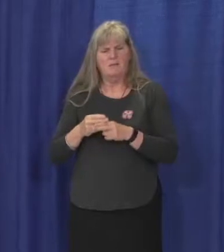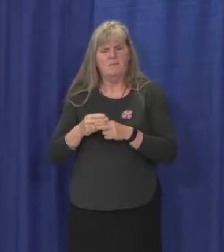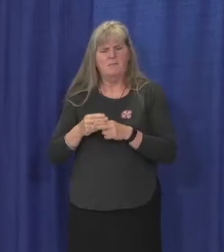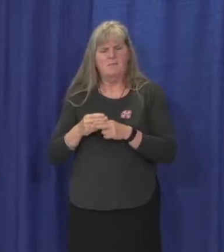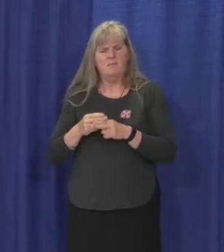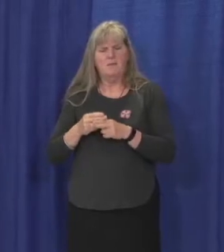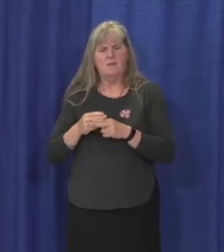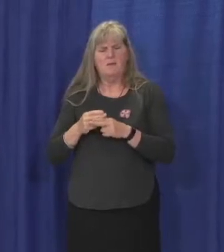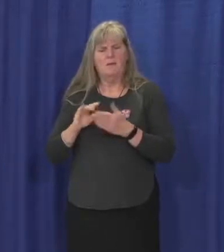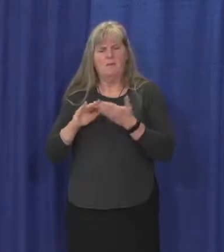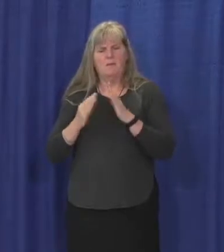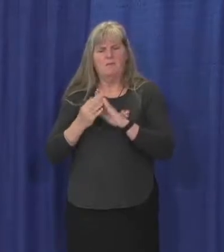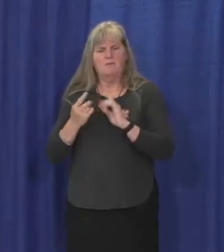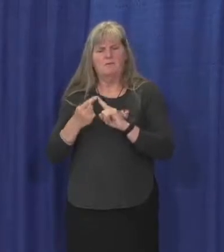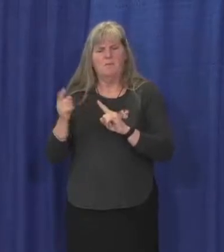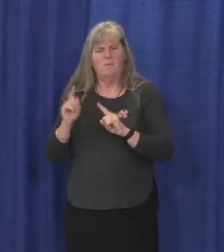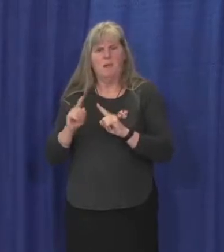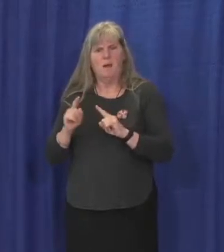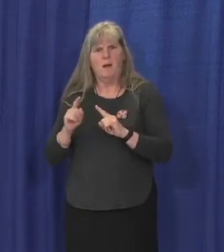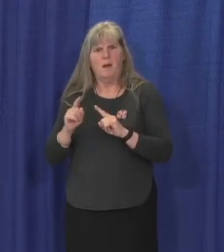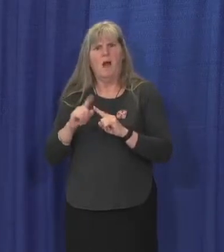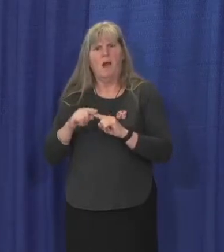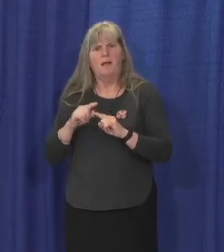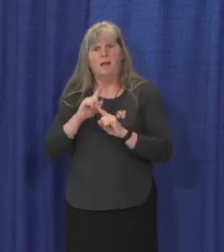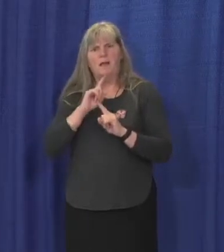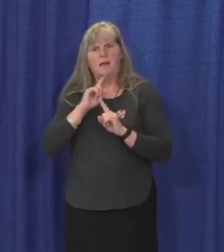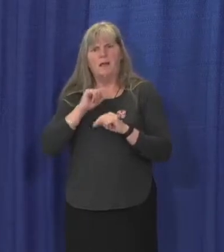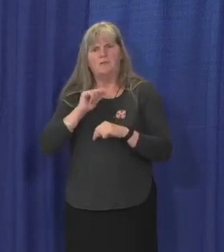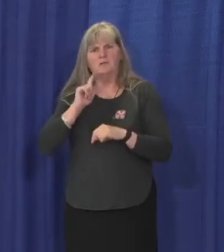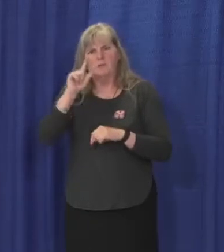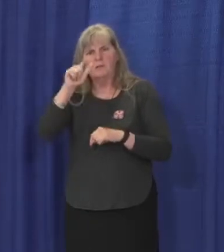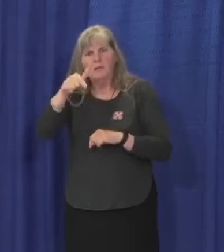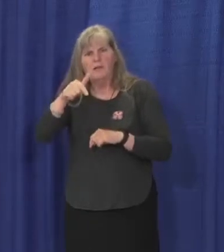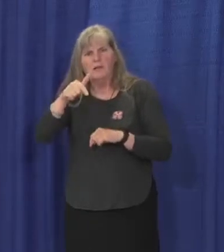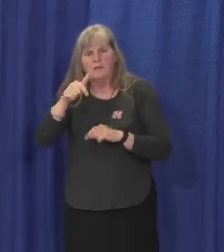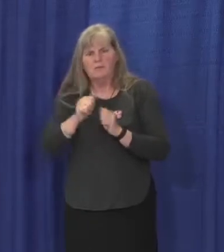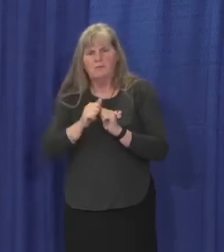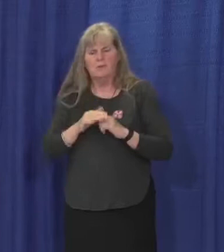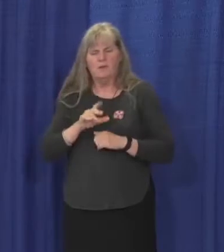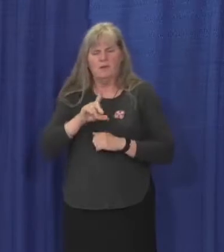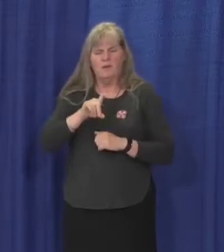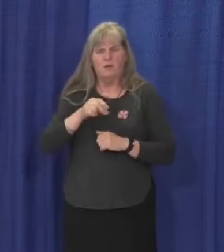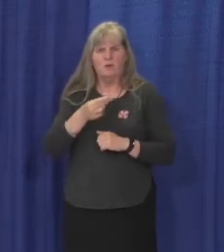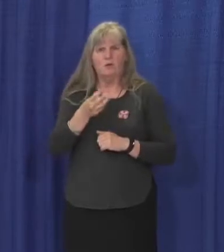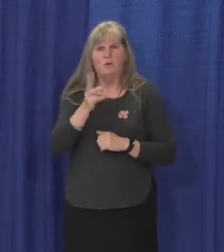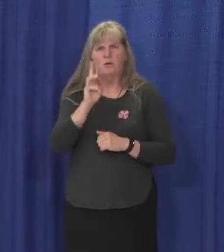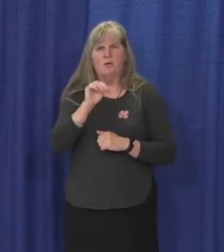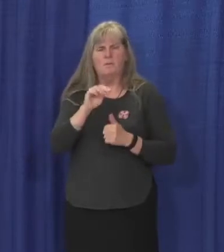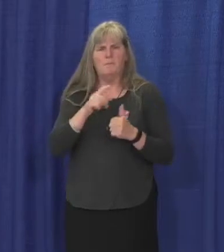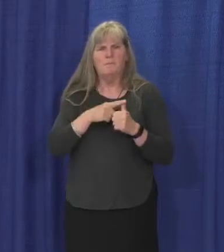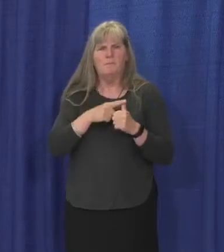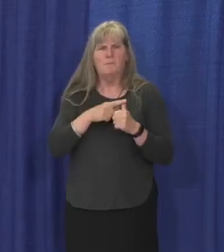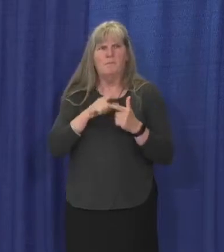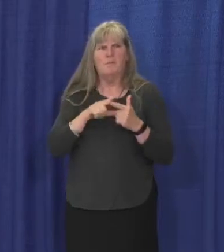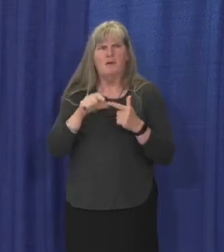those locations. And I know some have come from